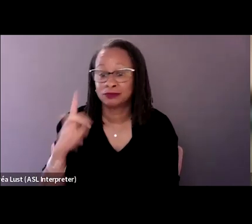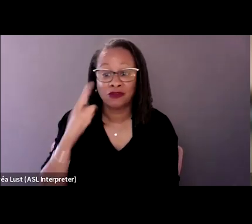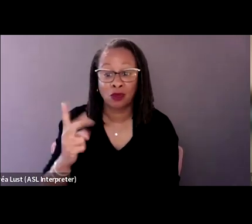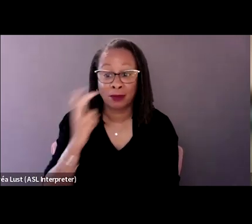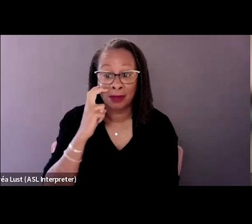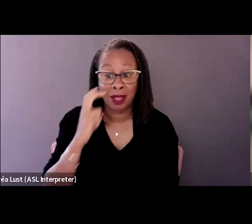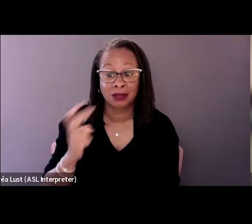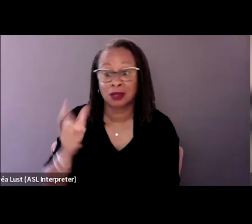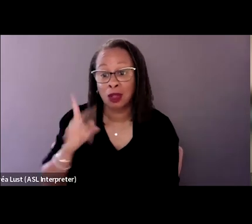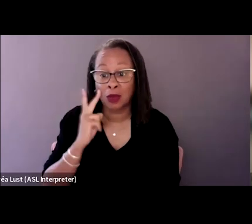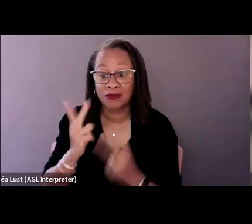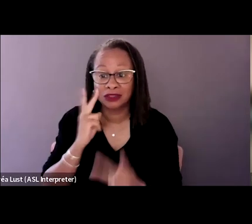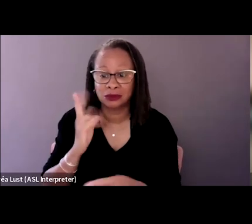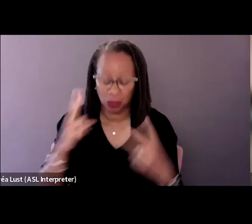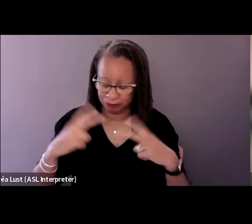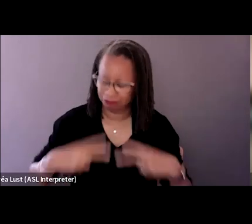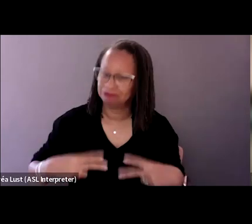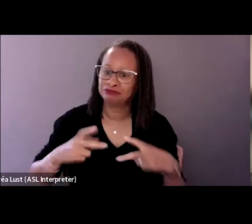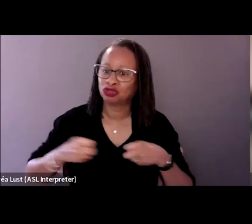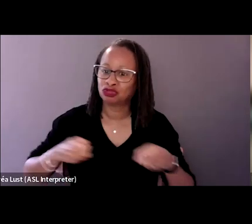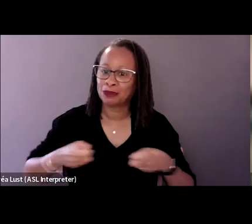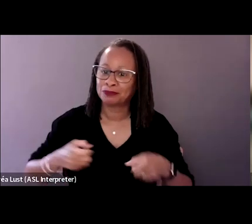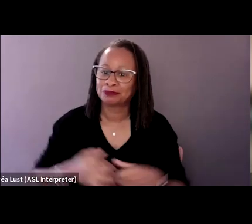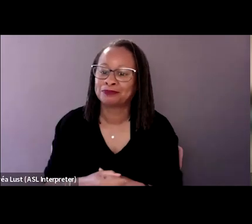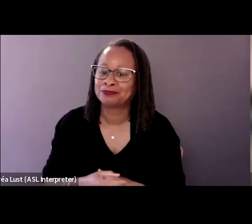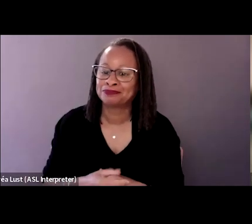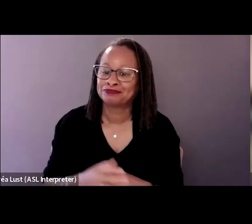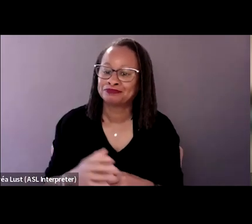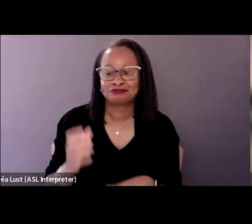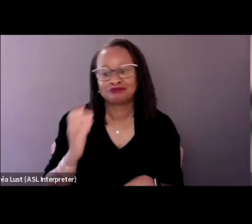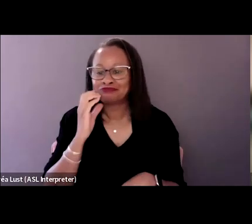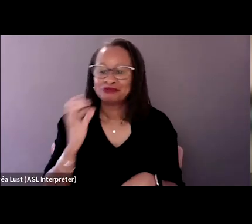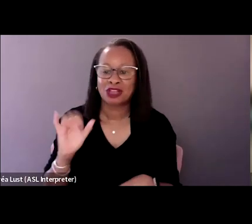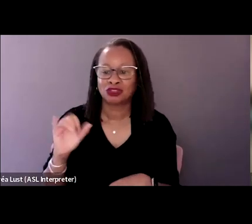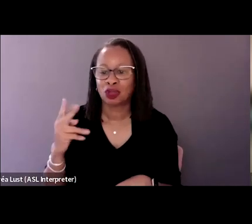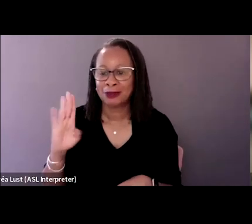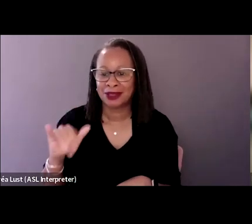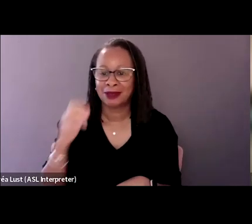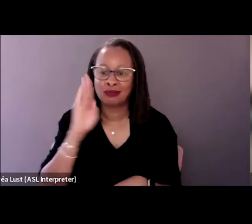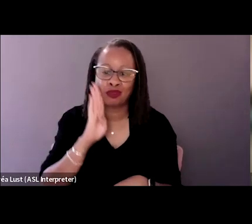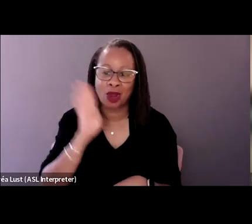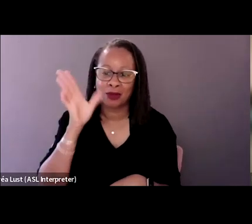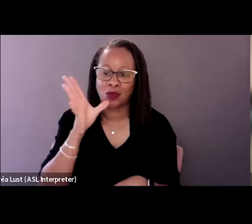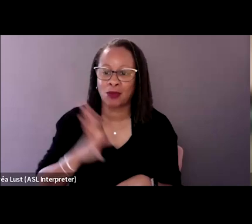I'm gonna do a visual description of myself. I'm a chubby brown woman with dark rimmed glasses